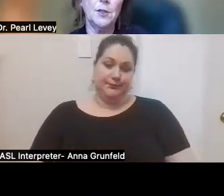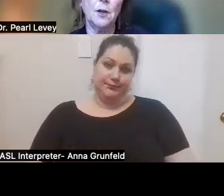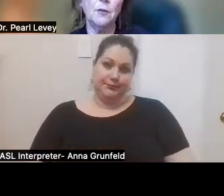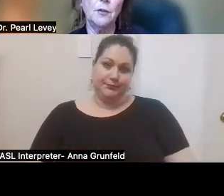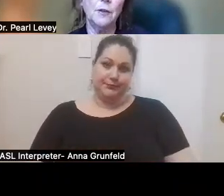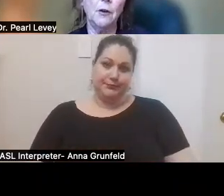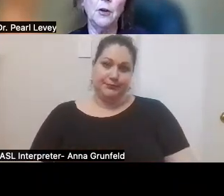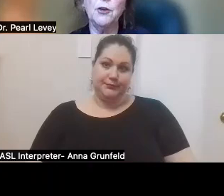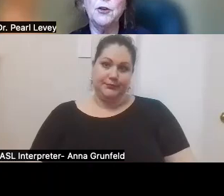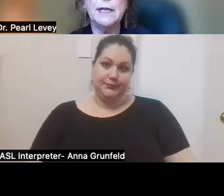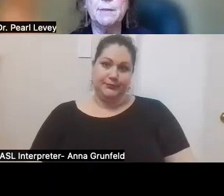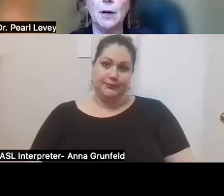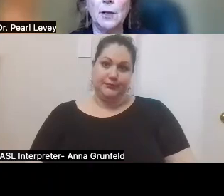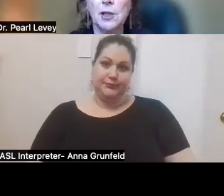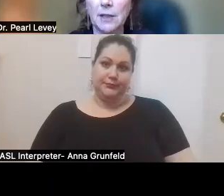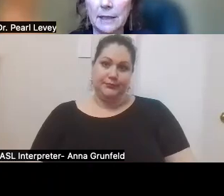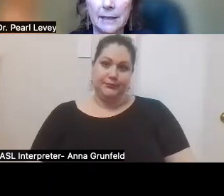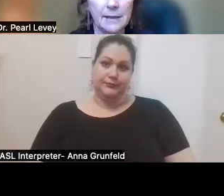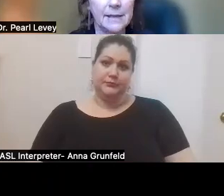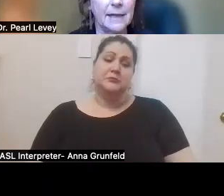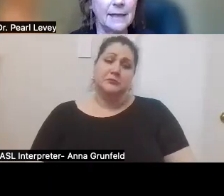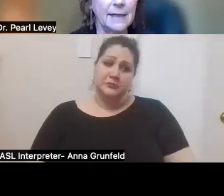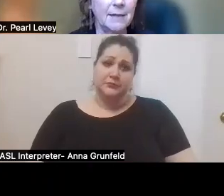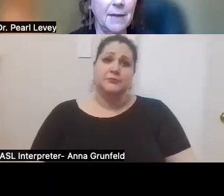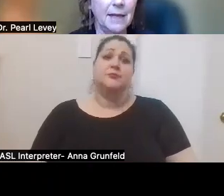So there are unique demands of the clinical settings that